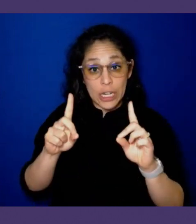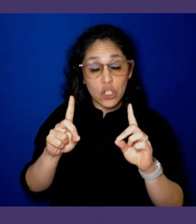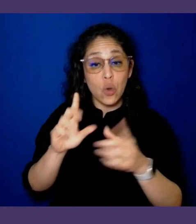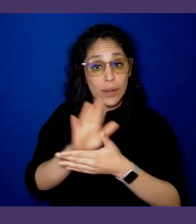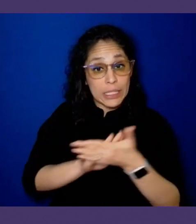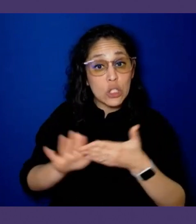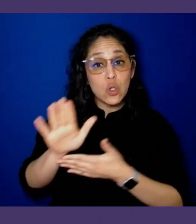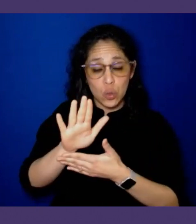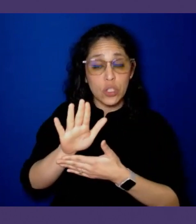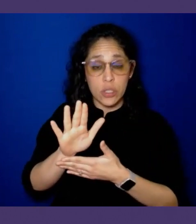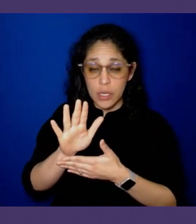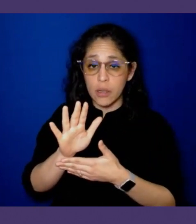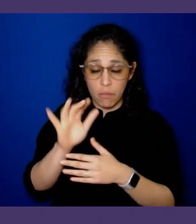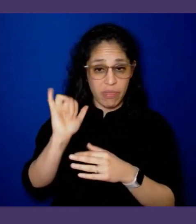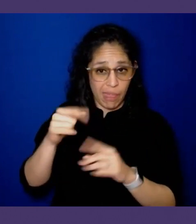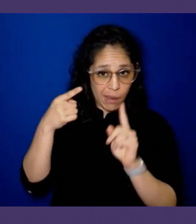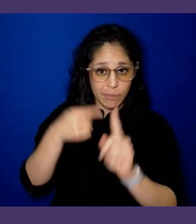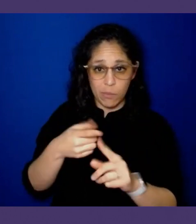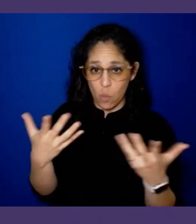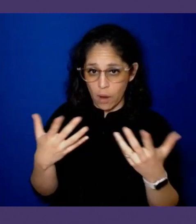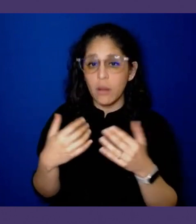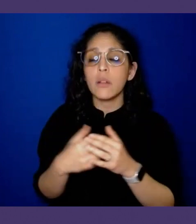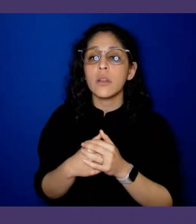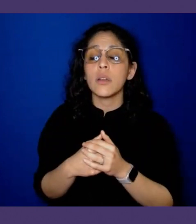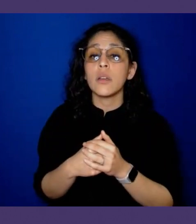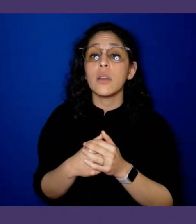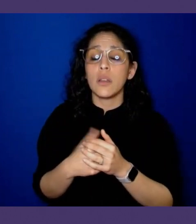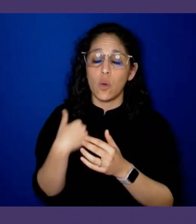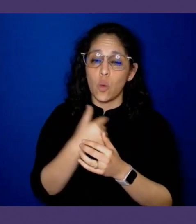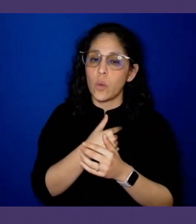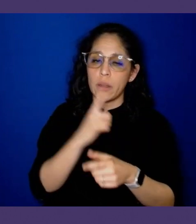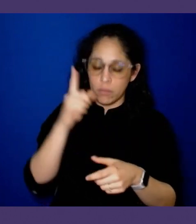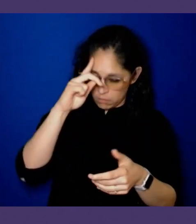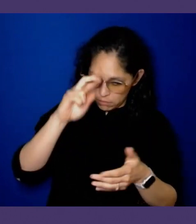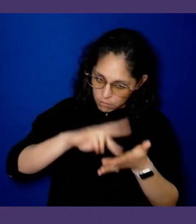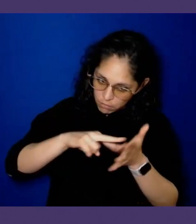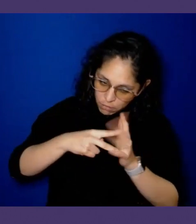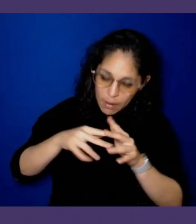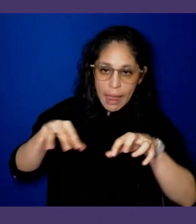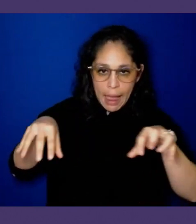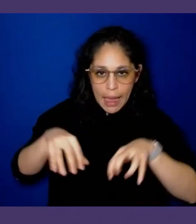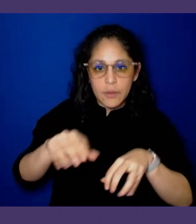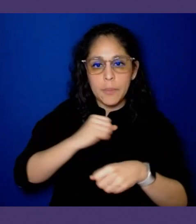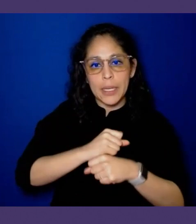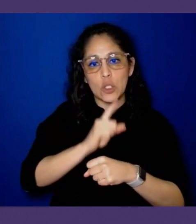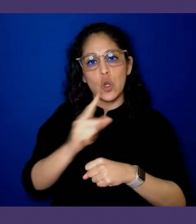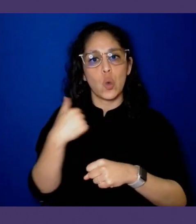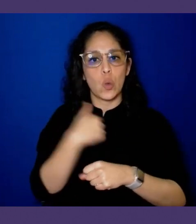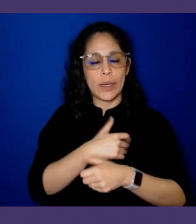we really actively and deliberately ensure that we're working with all types.